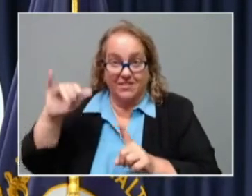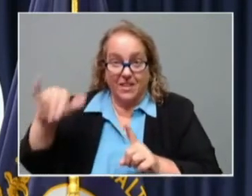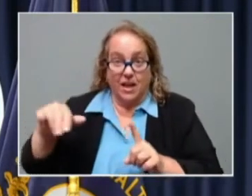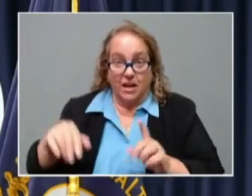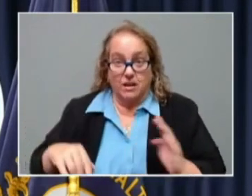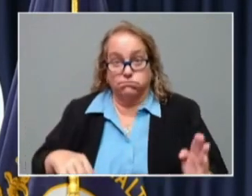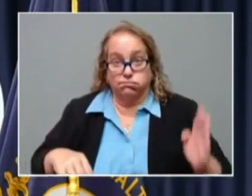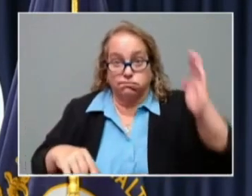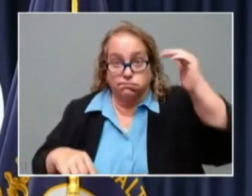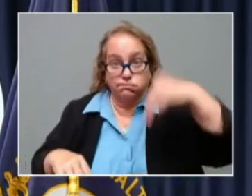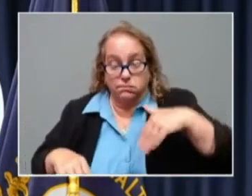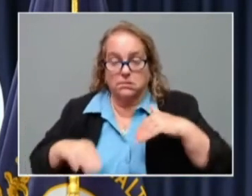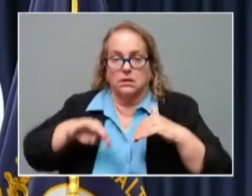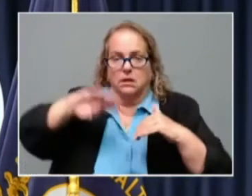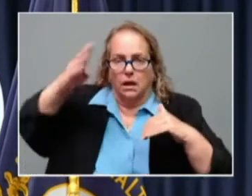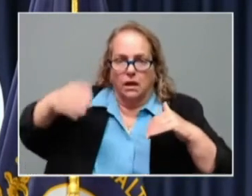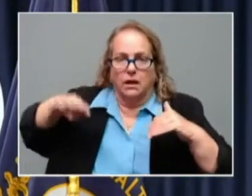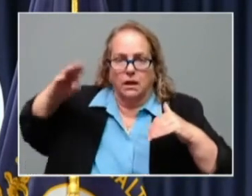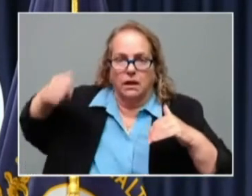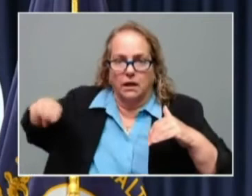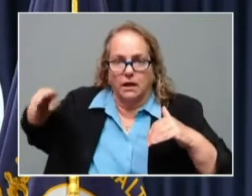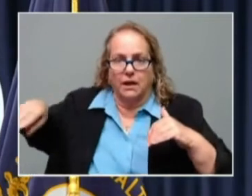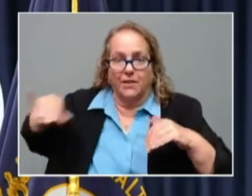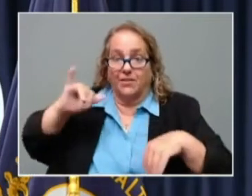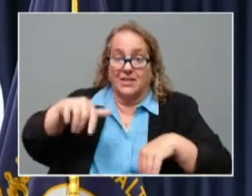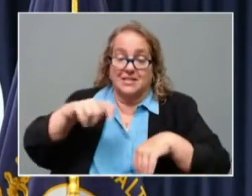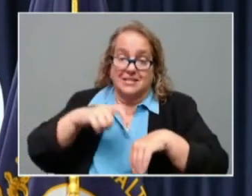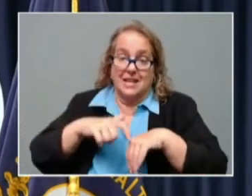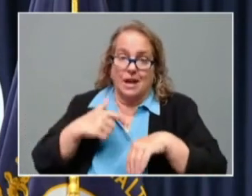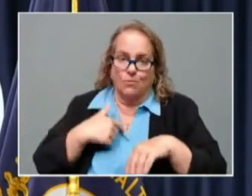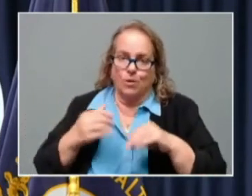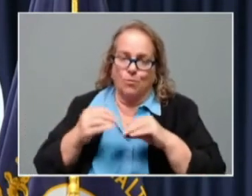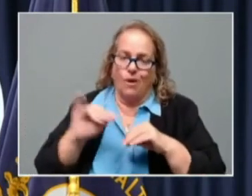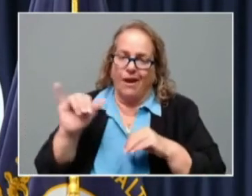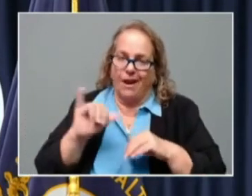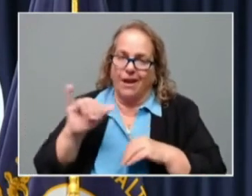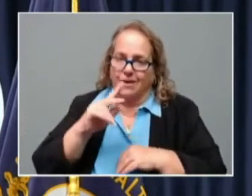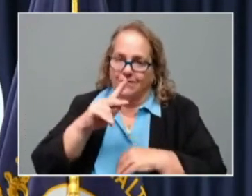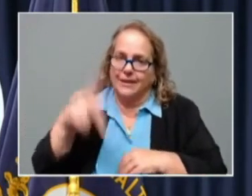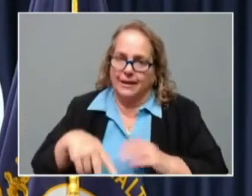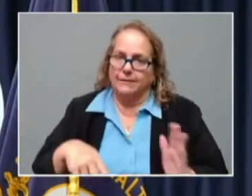were much more like philadelphia we've endured. Um, it's burned so hot here